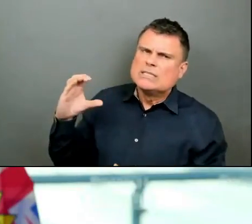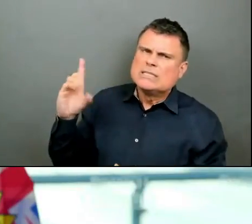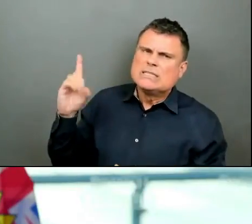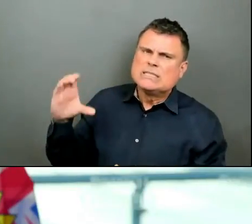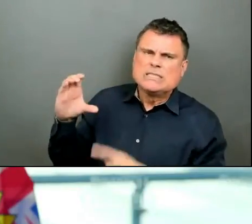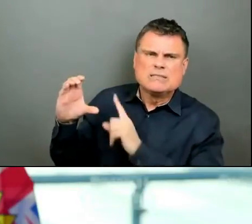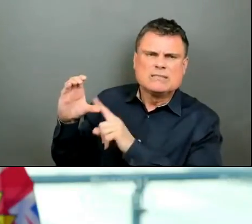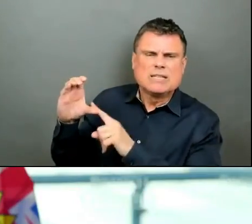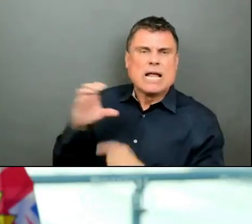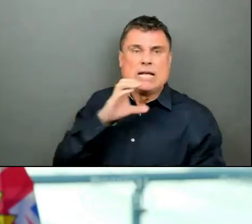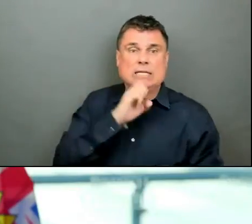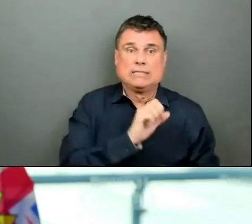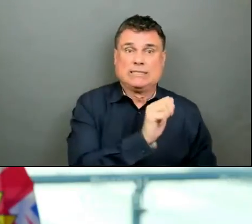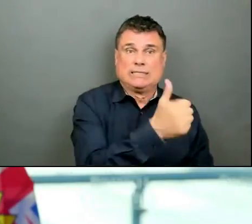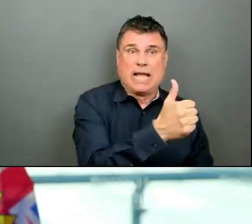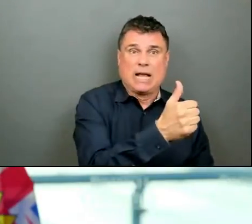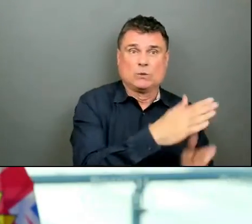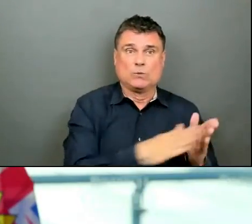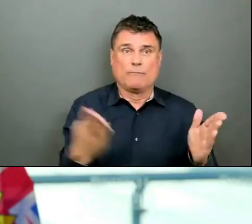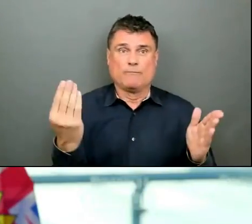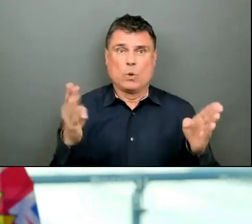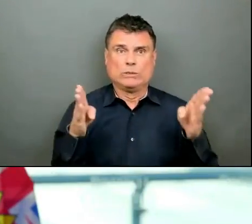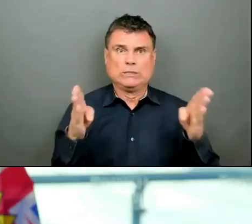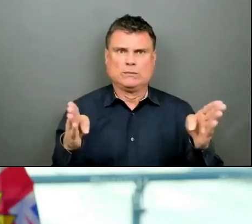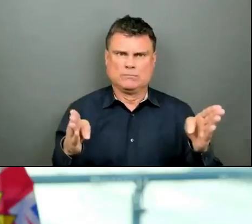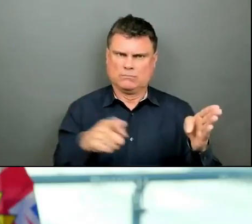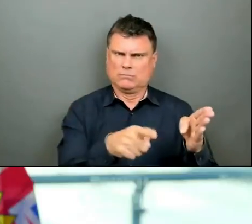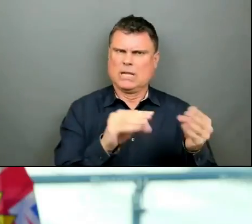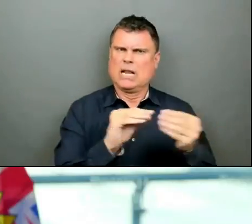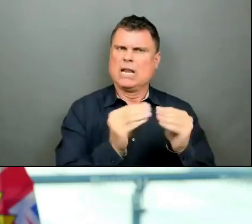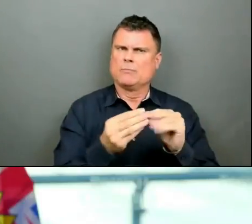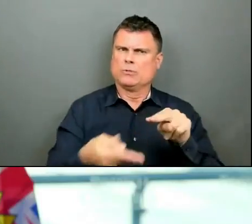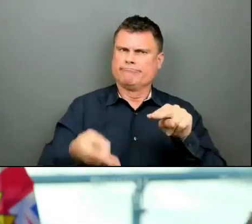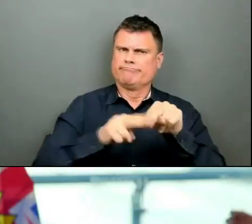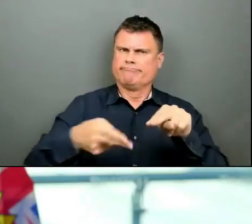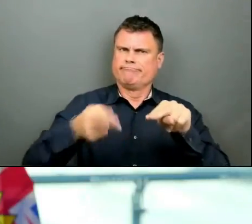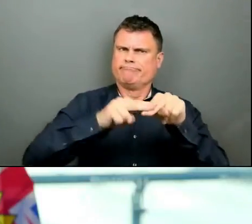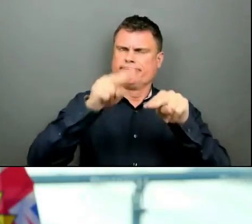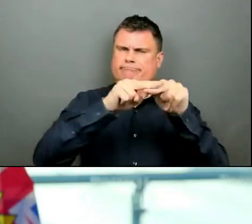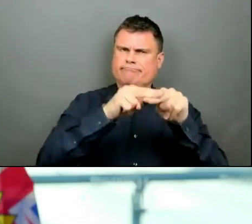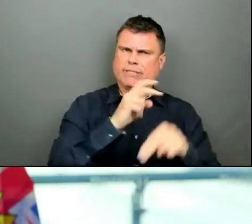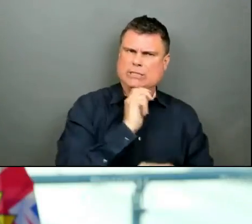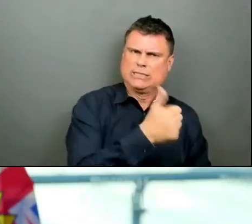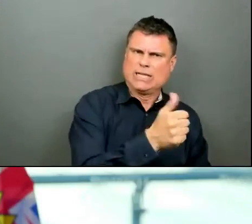It showed a test positivity rate of 20 percent among ten to 14 year olds CHLTD .